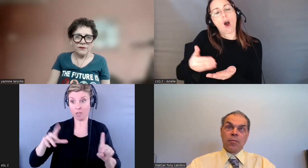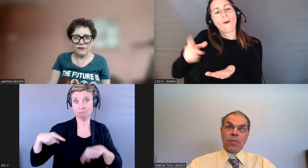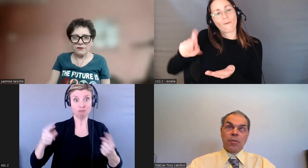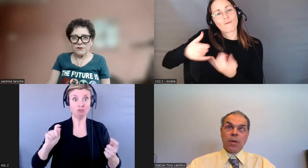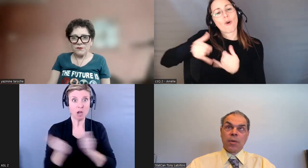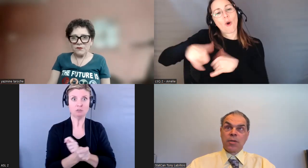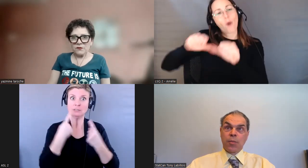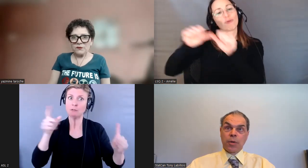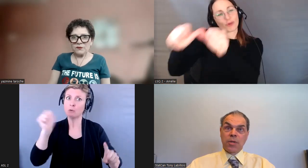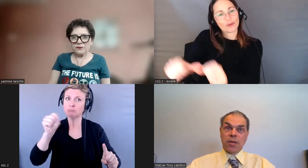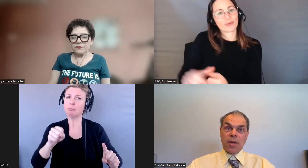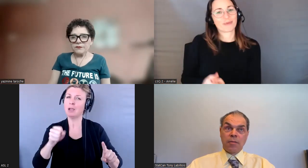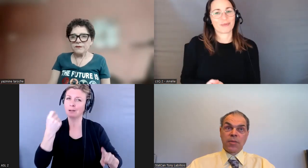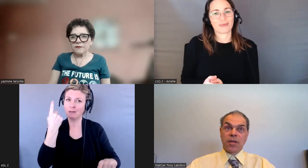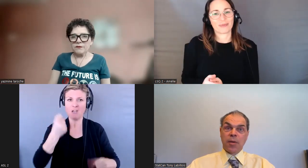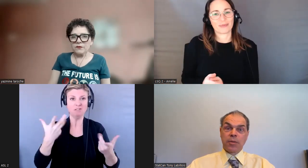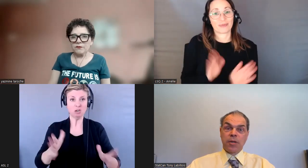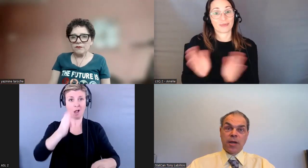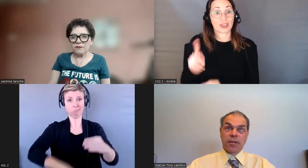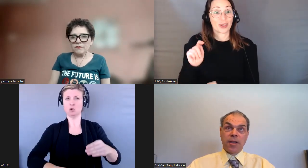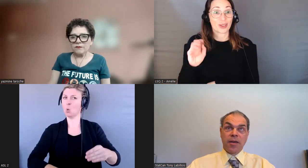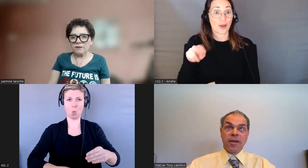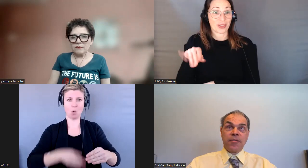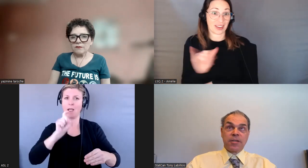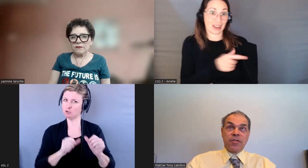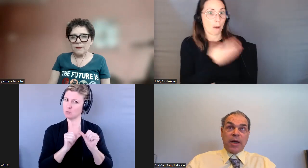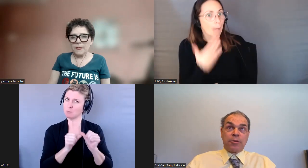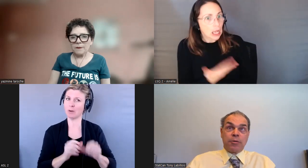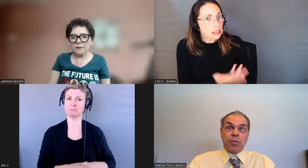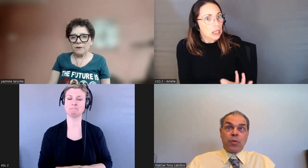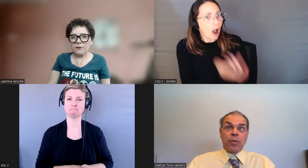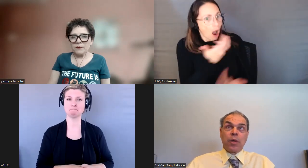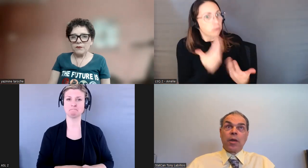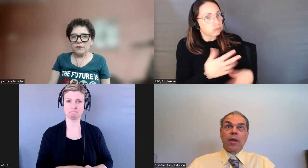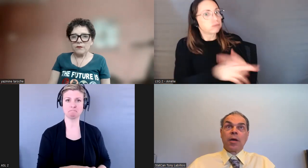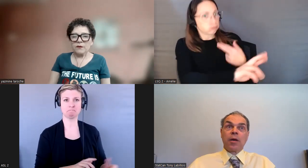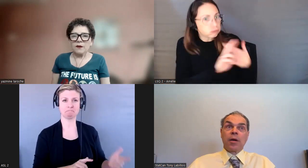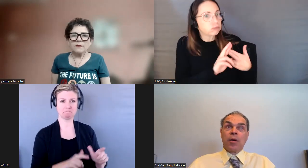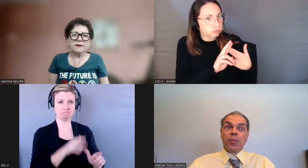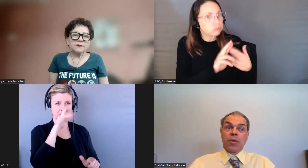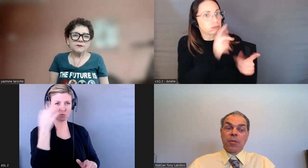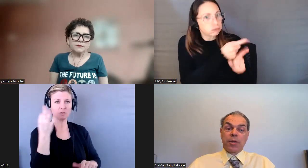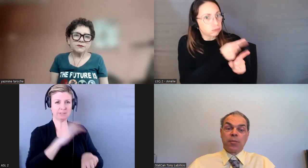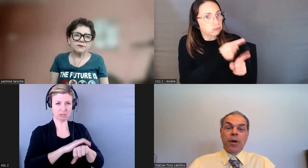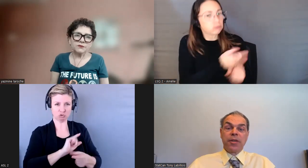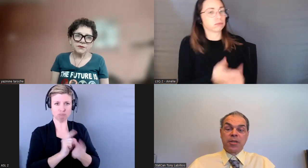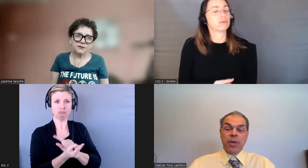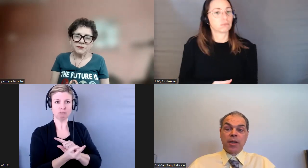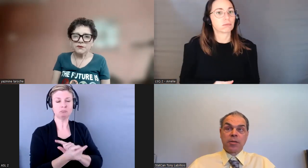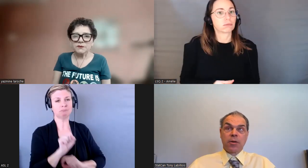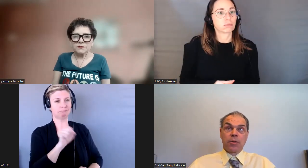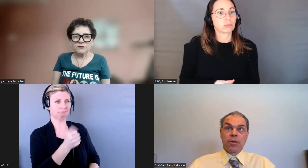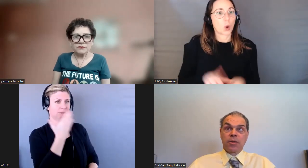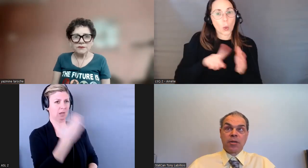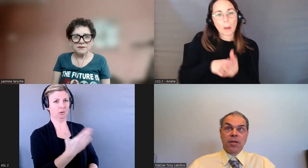um but merciful said um thank you for that eloquent uh um answer obviously you maybe